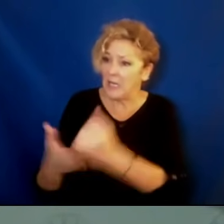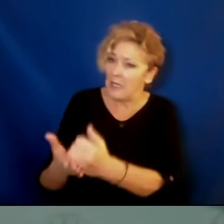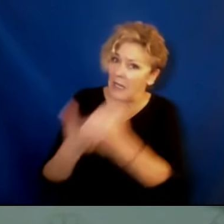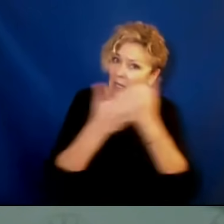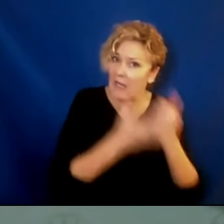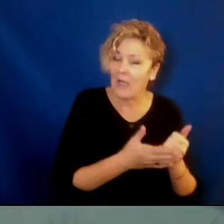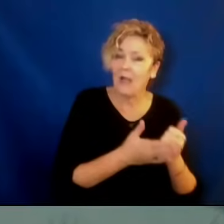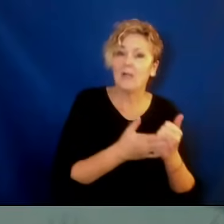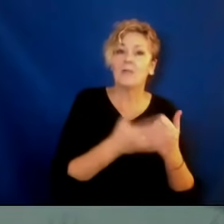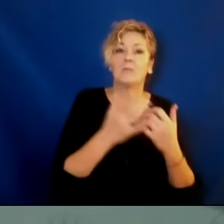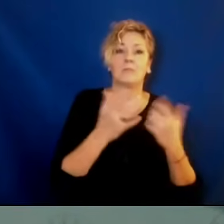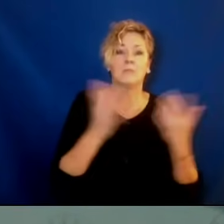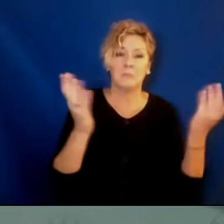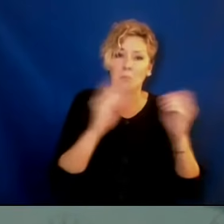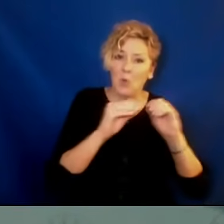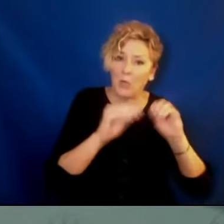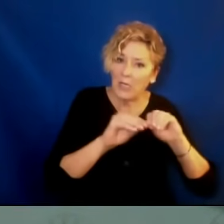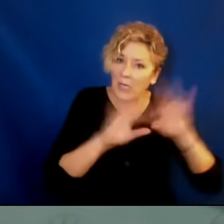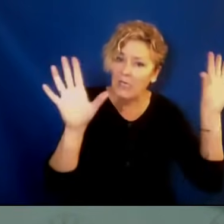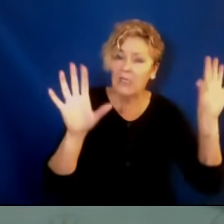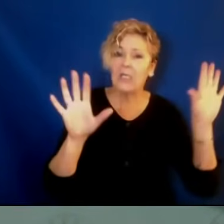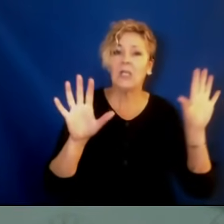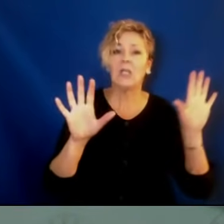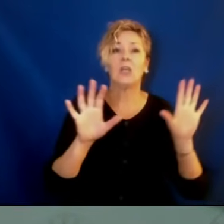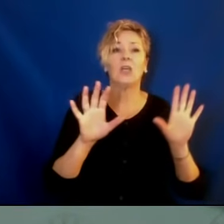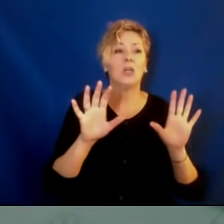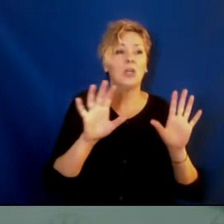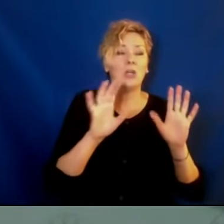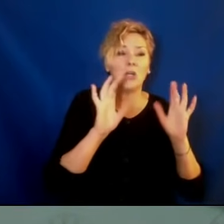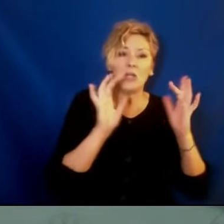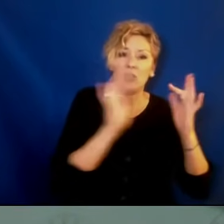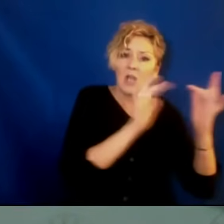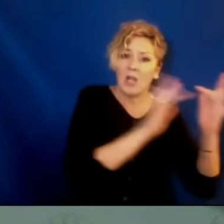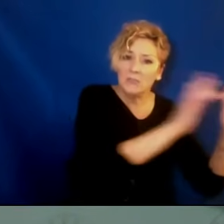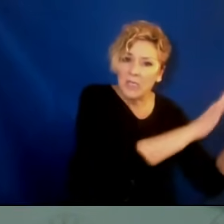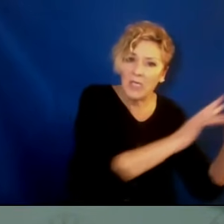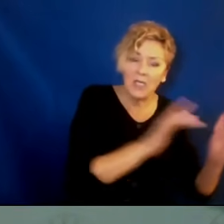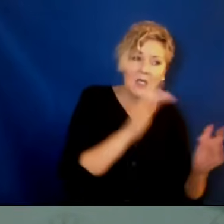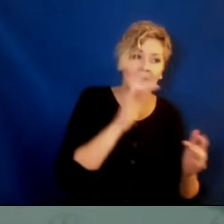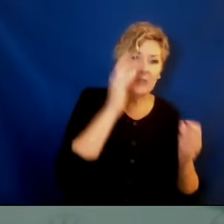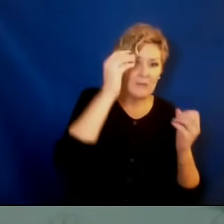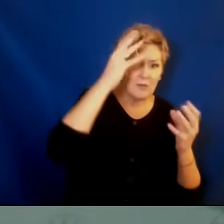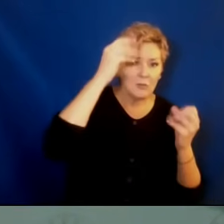the meaning of that, it's what you would be doing as a background activity all the time.